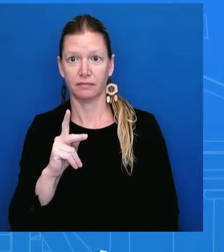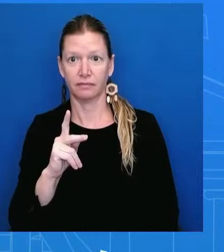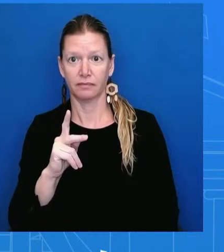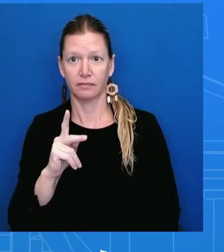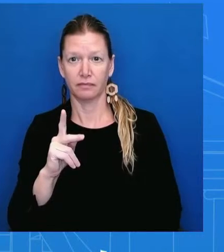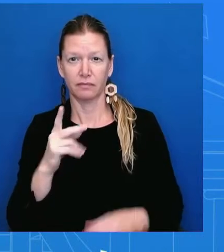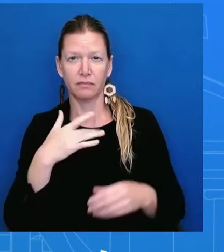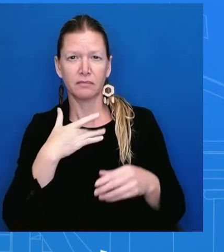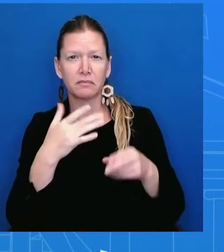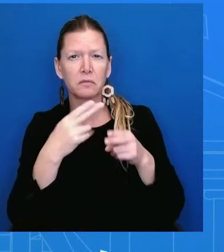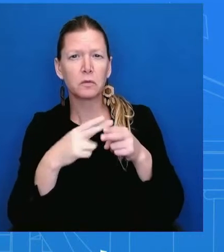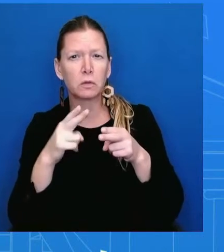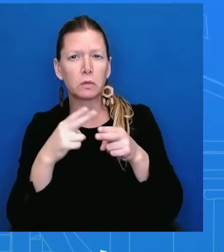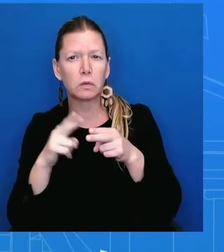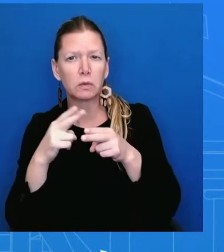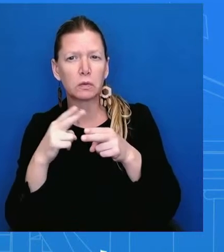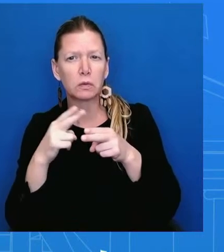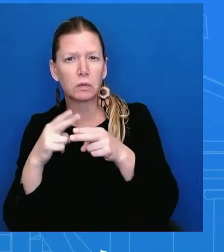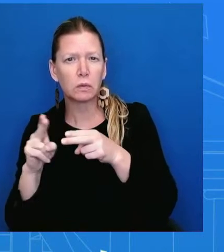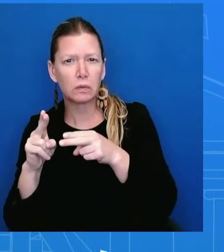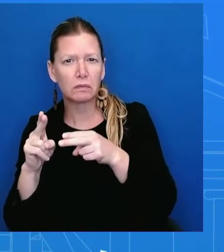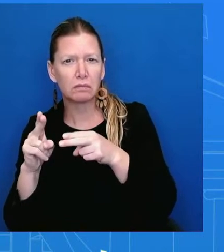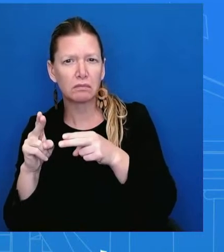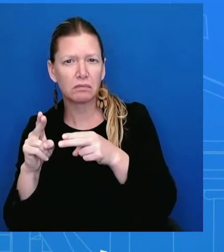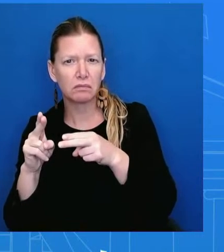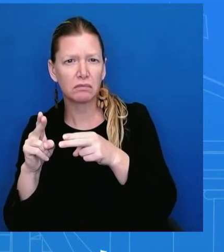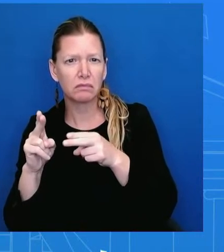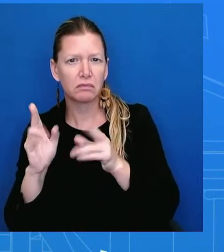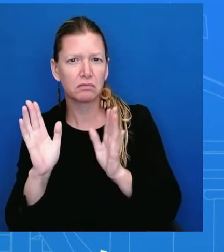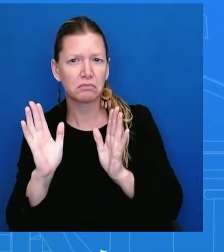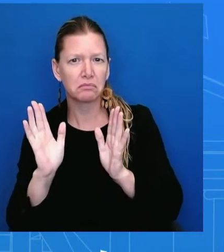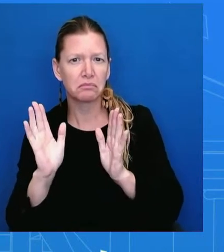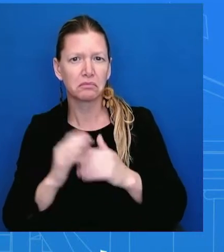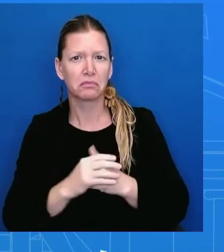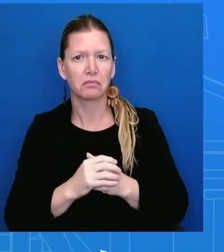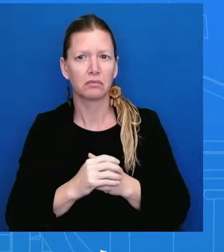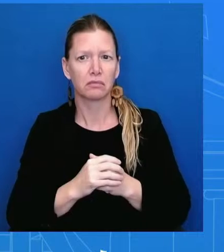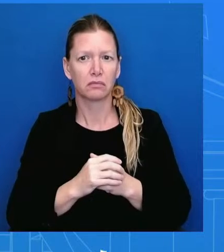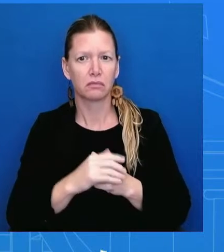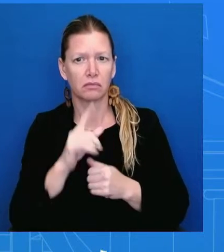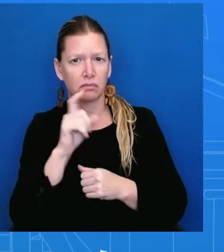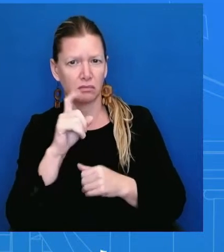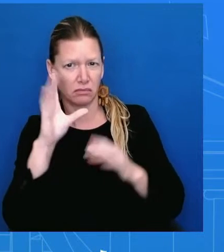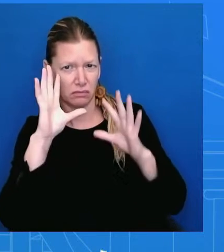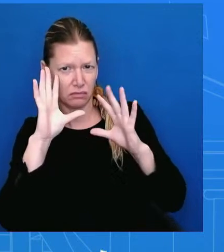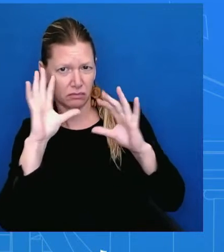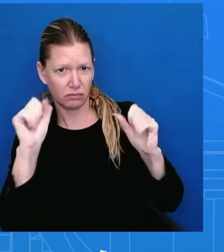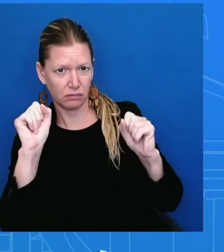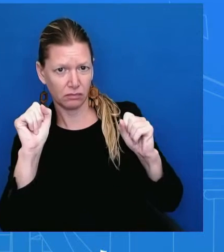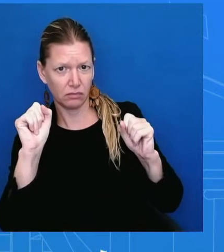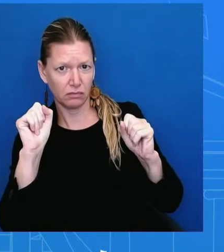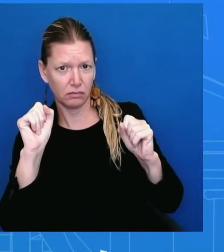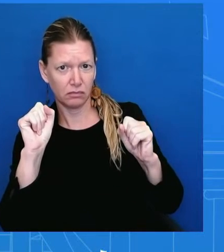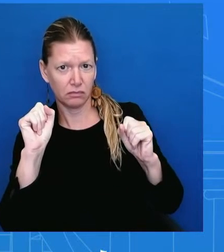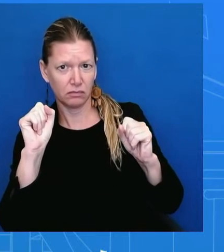The Press: -- was the president reading off of a script? Ms. Jean-Pierre: So, I was in the room when the president called in to "Morning Joe." The president spoke from his heart.